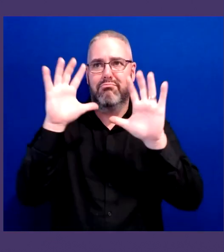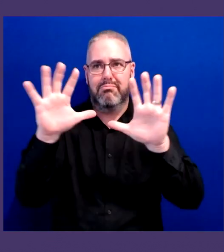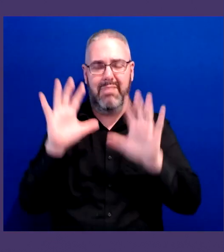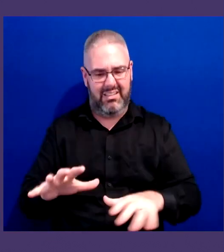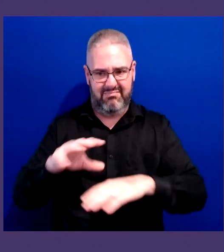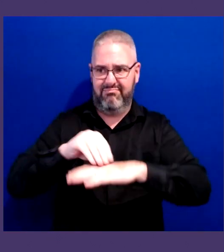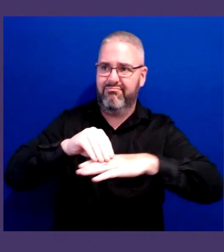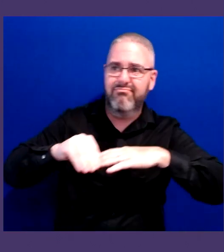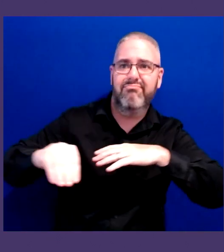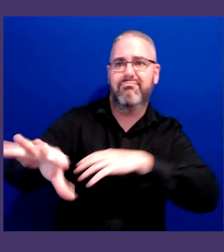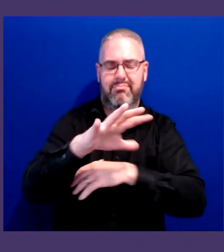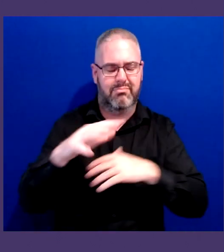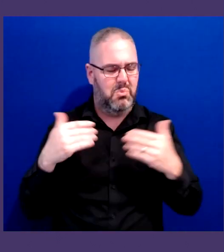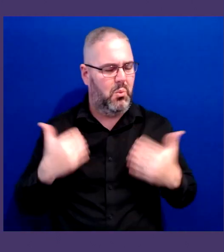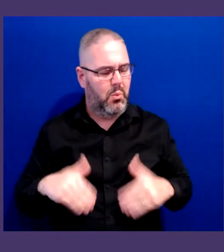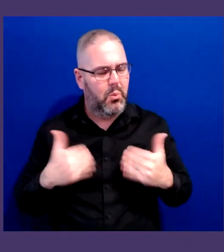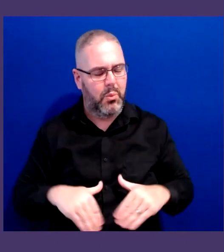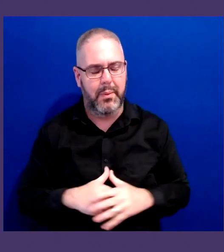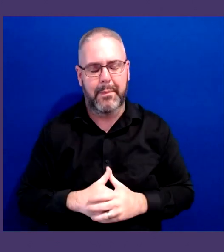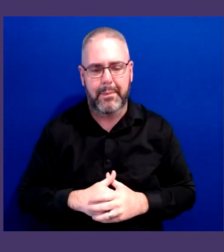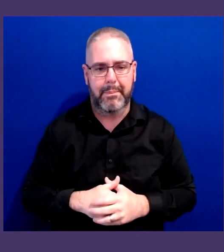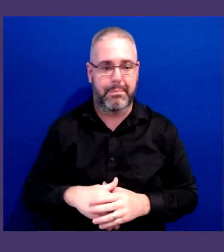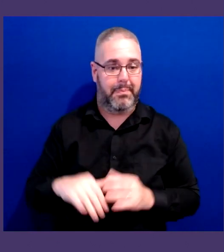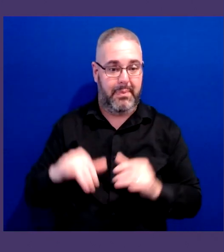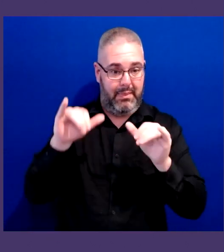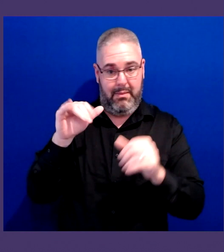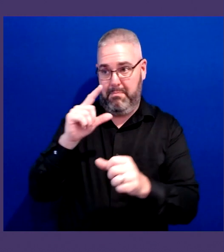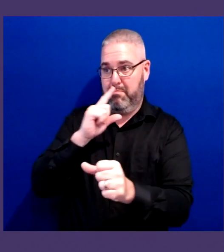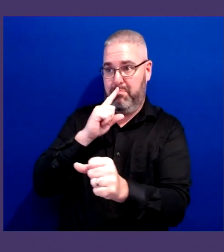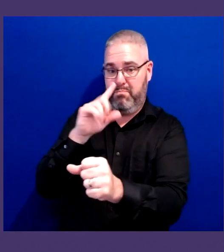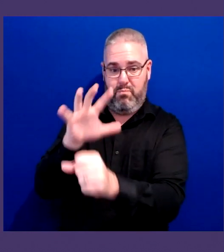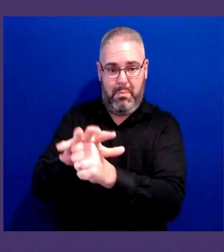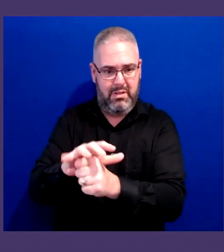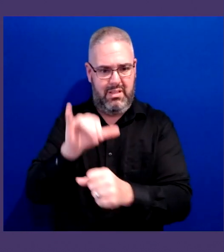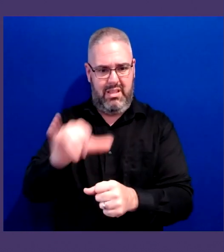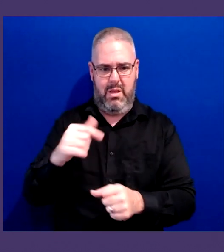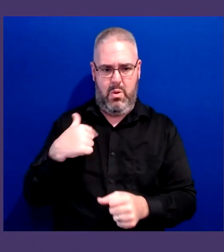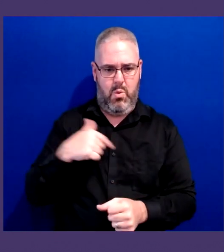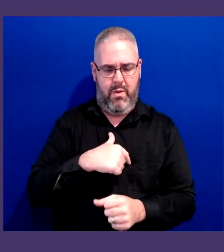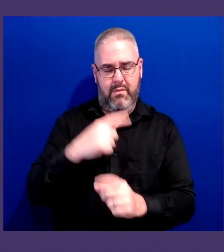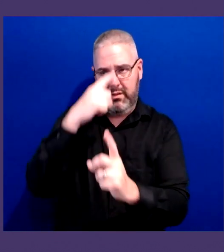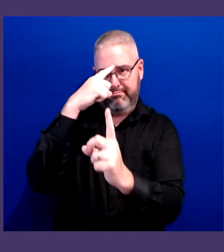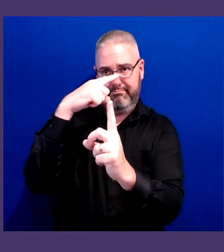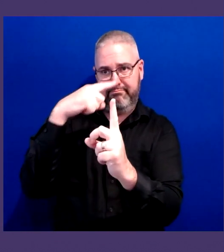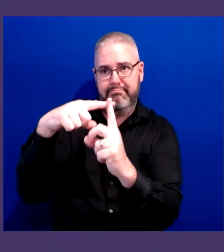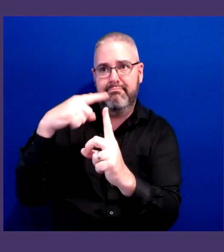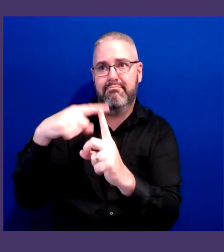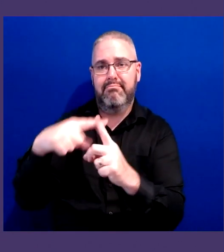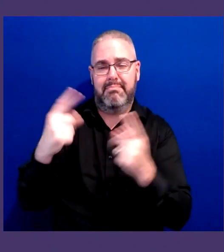Through that pride, through the positivity, the hope that is born from that,